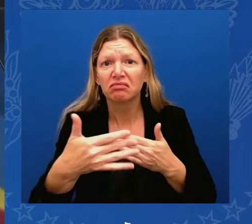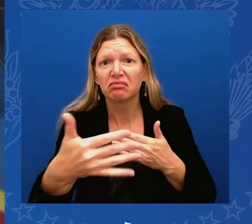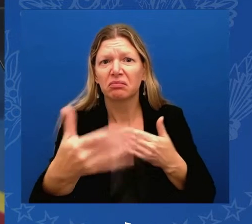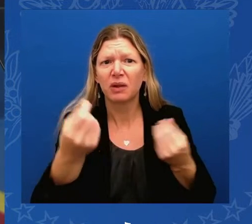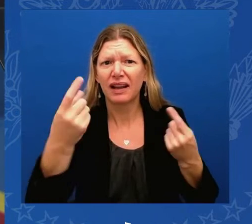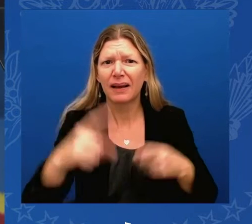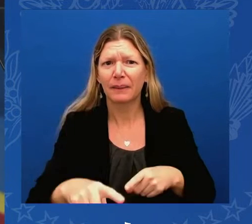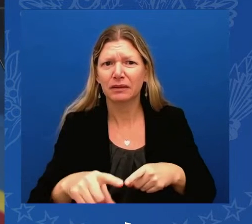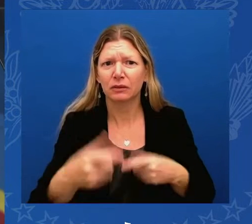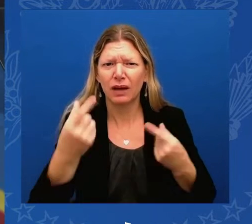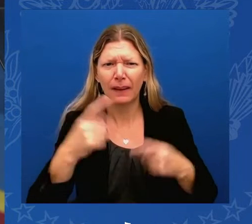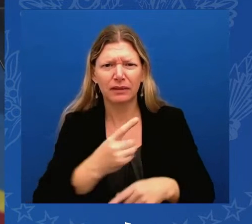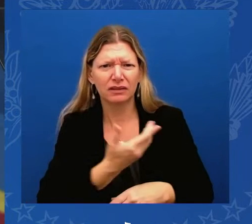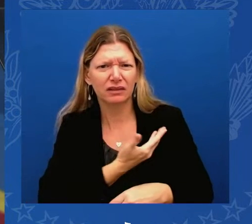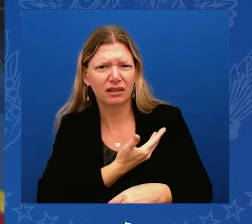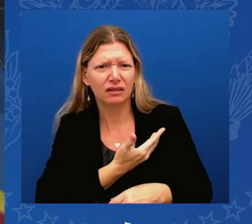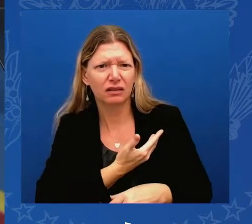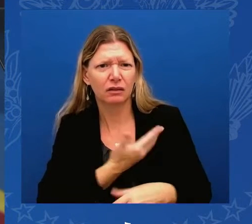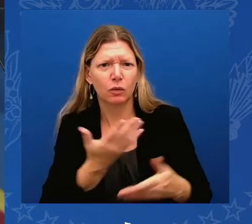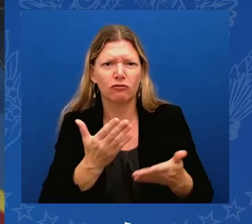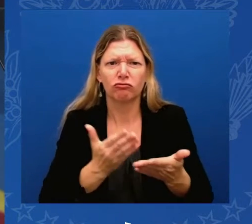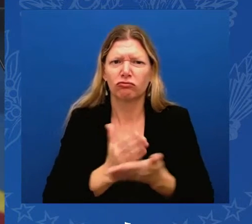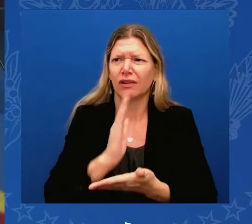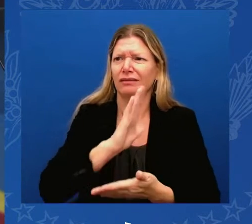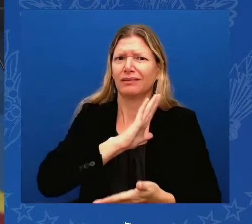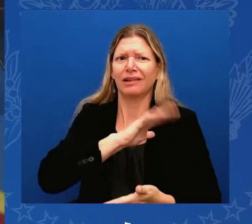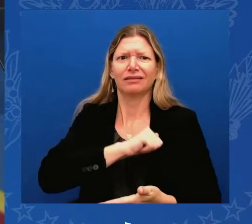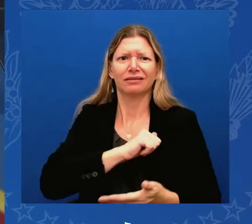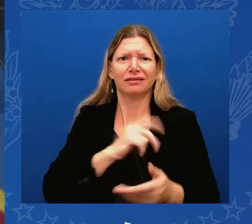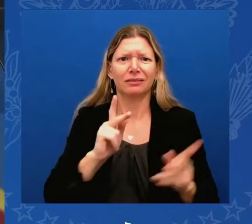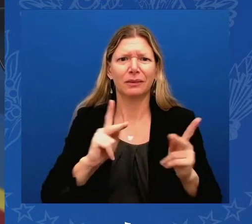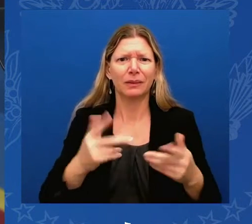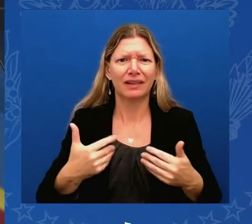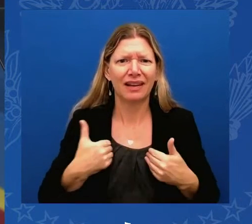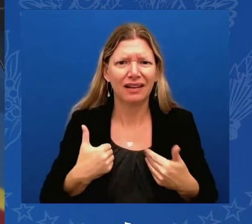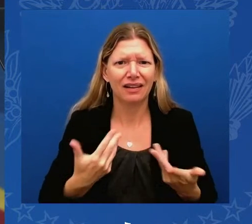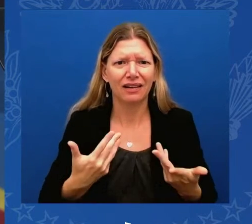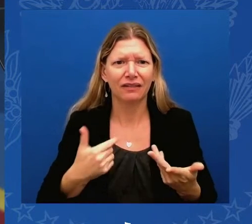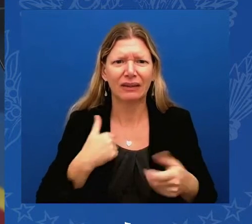I'm working to make sure we finally get a two-state solution -- the only solution --